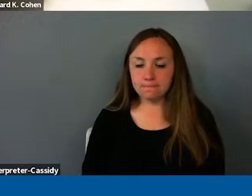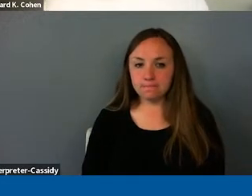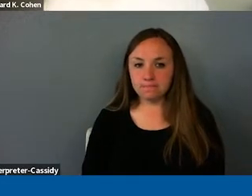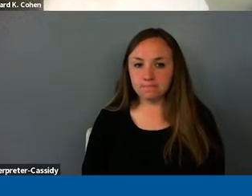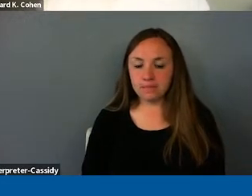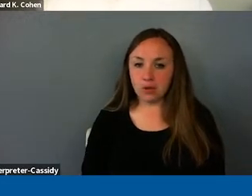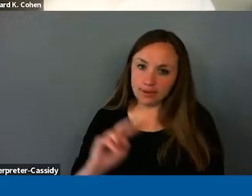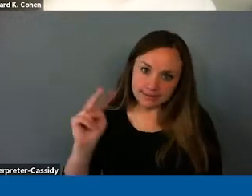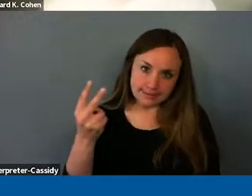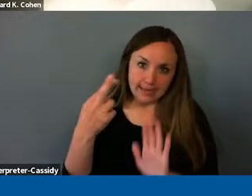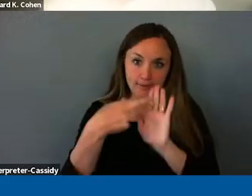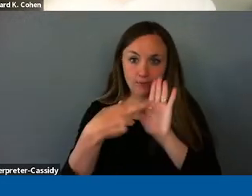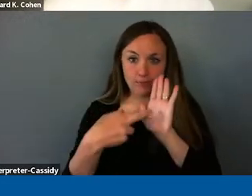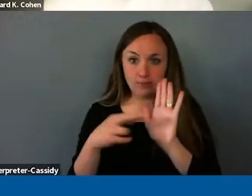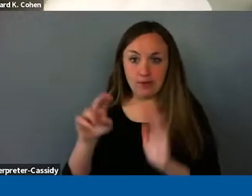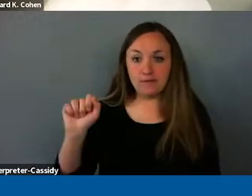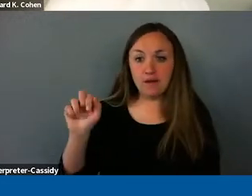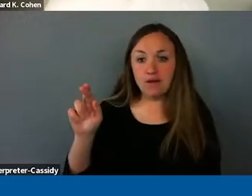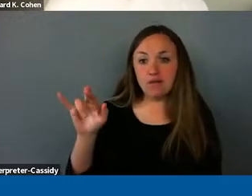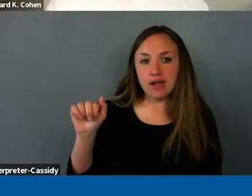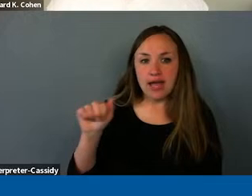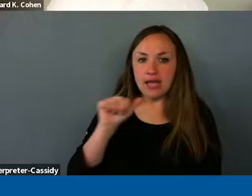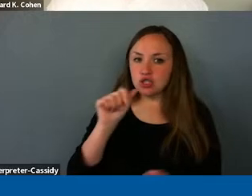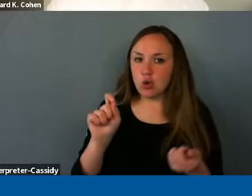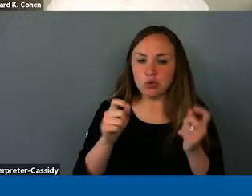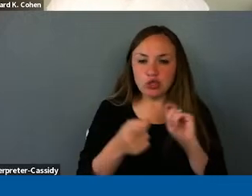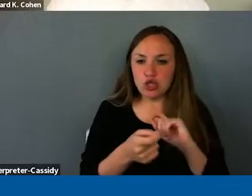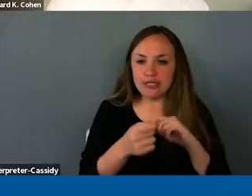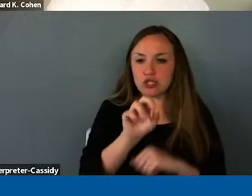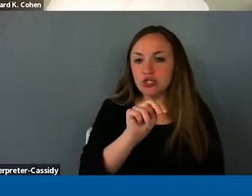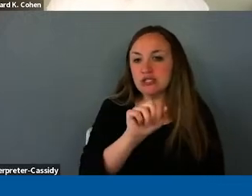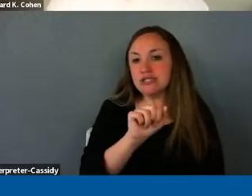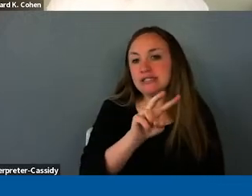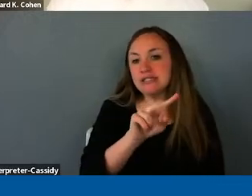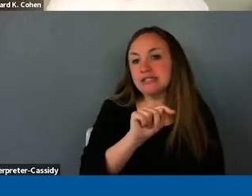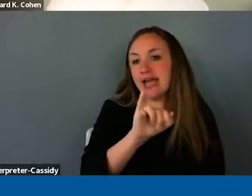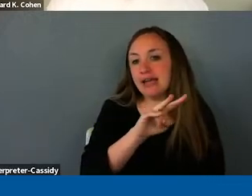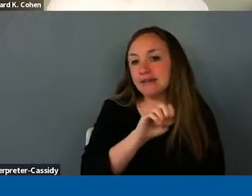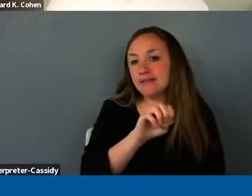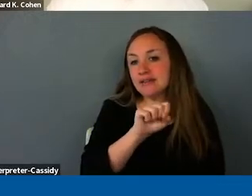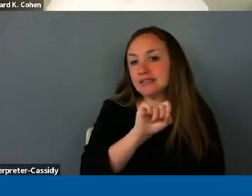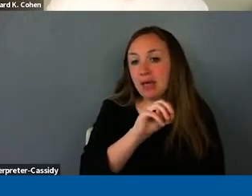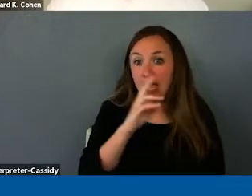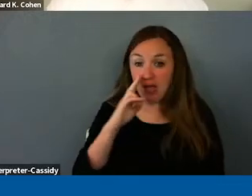Second rule of ARIA is, don't change native semantics. If you're being responsible and using HTML first,